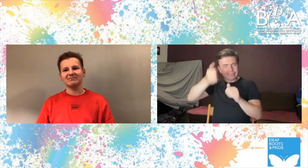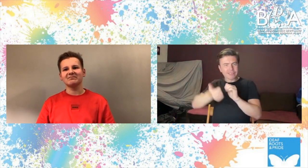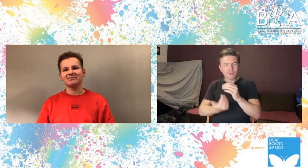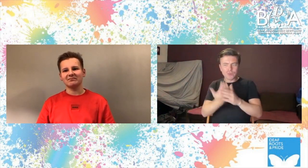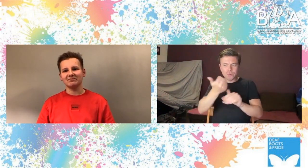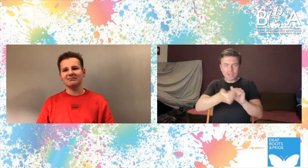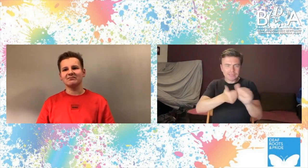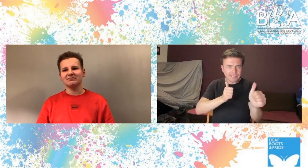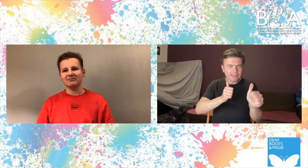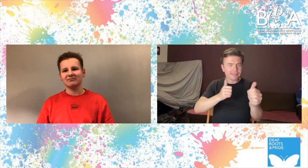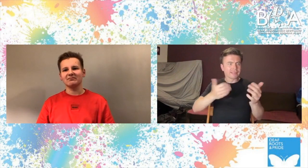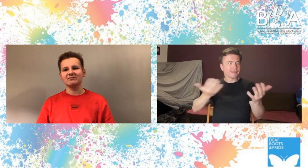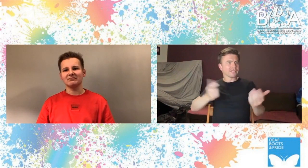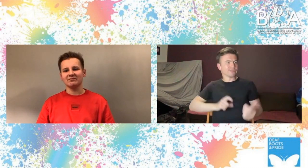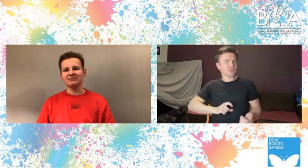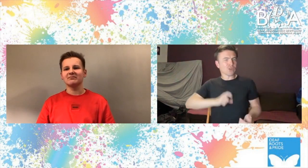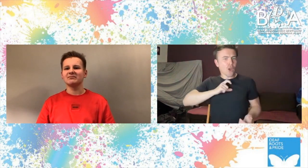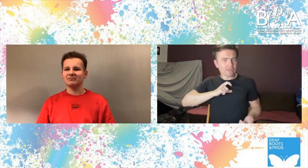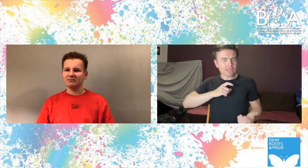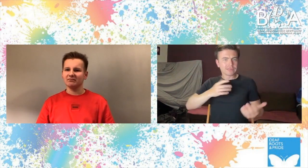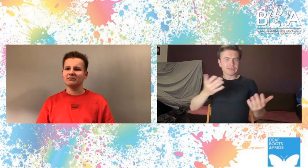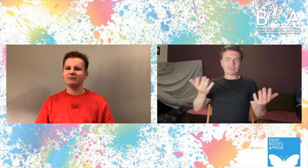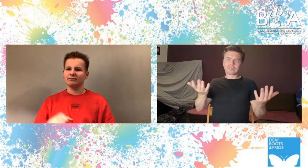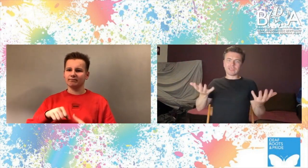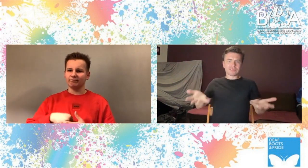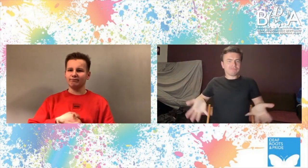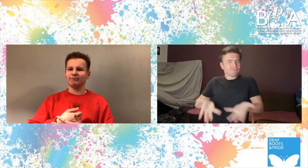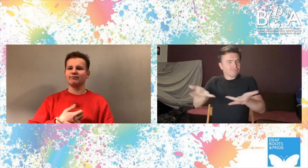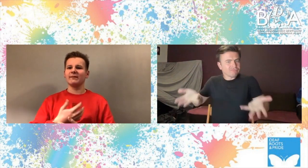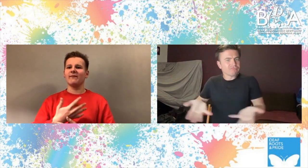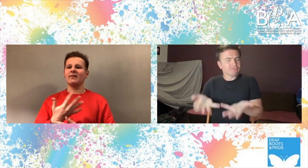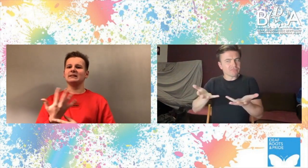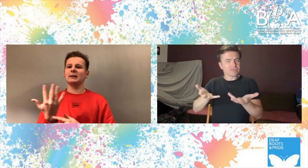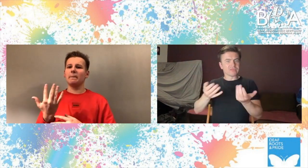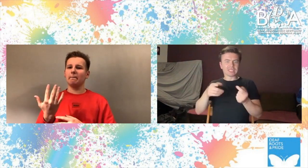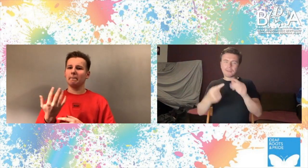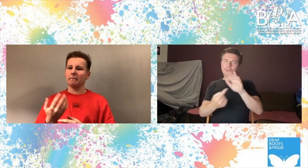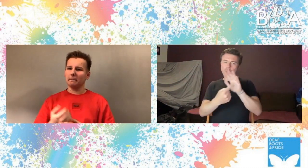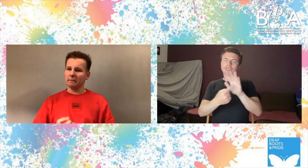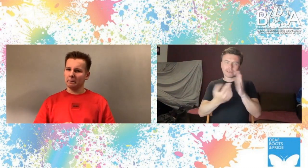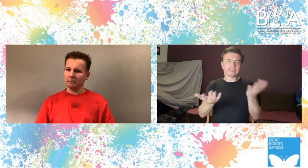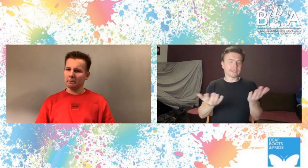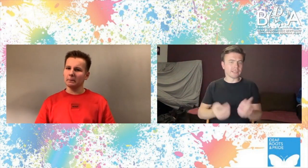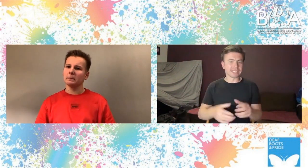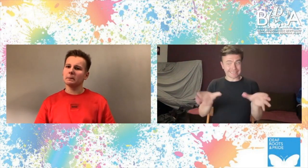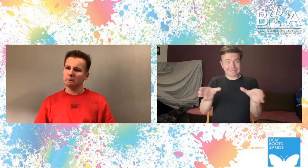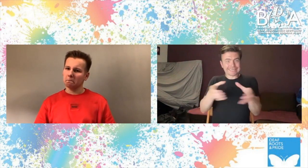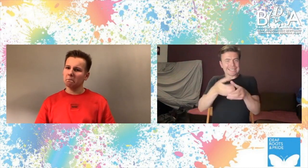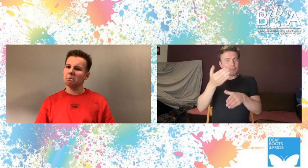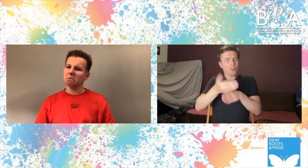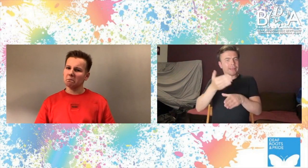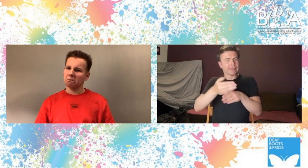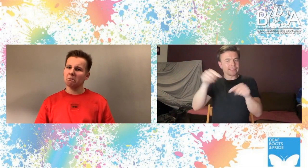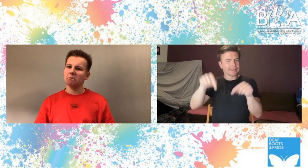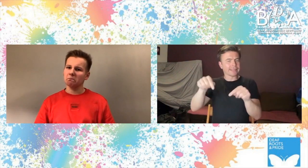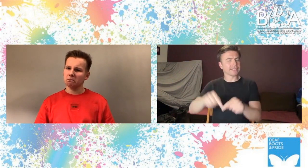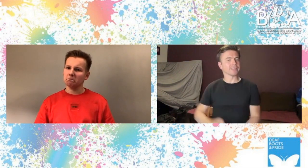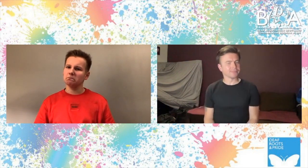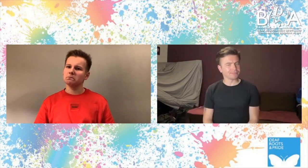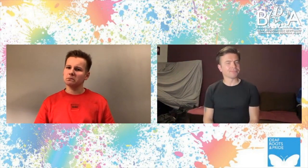experience of teamwork and build their confidence and encourage so many different skills. I think that’s really important, particularly the teamwork element.